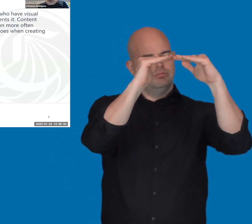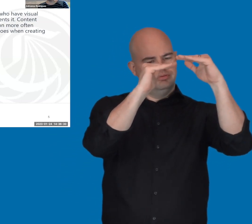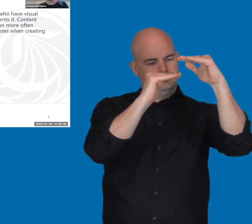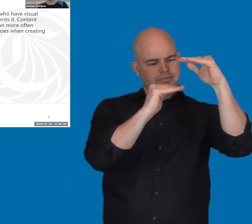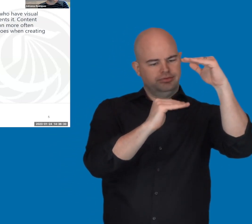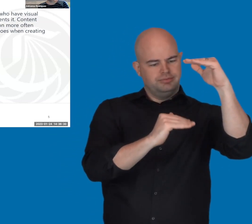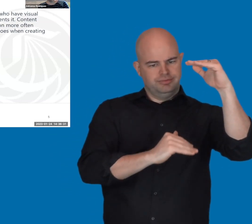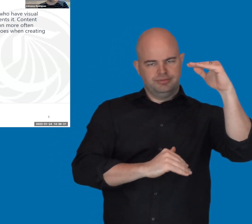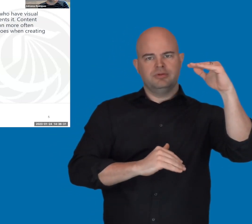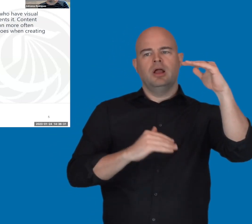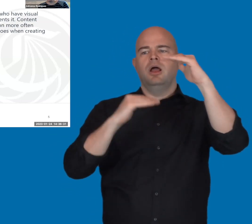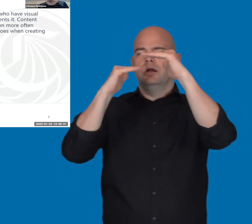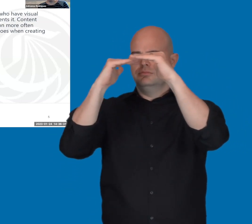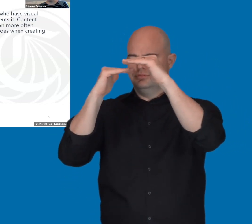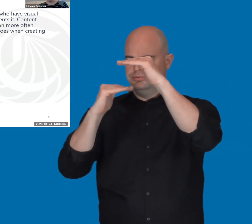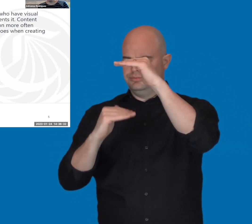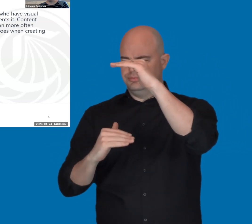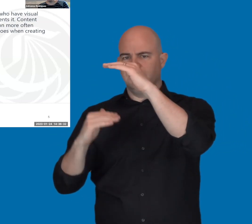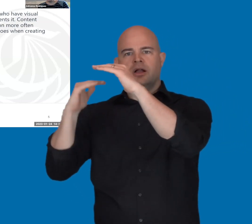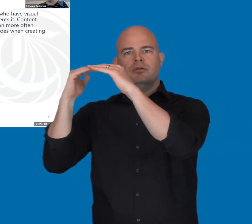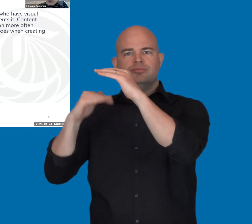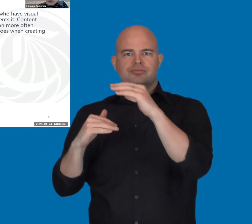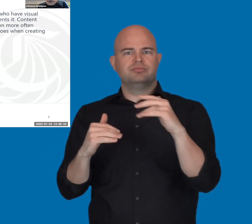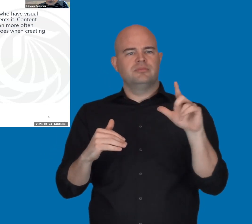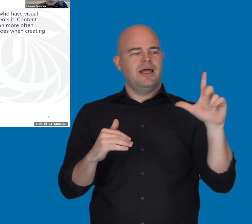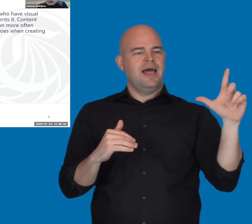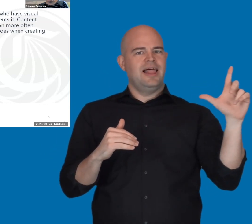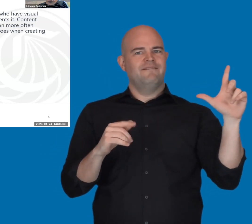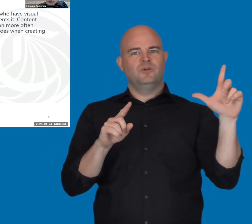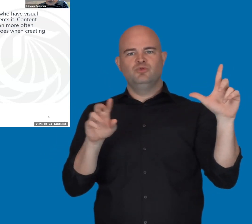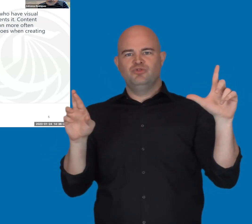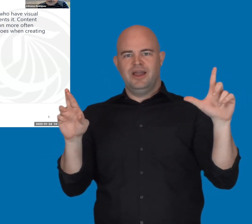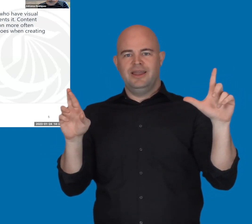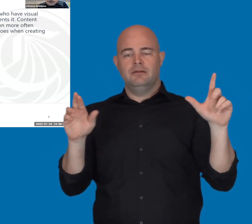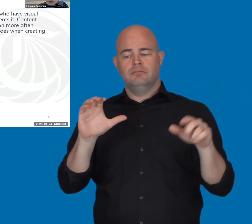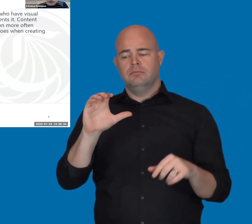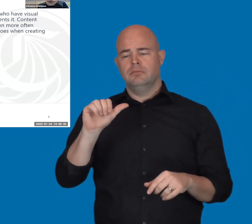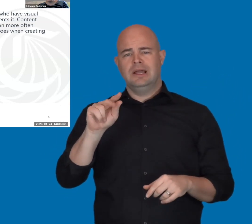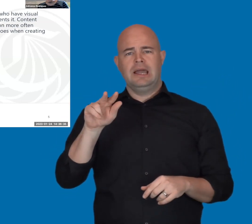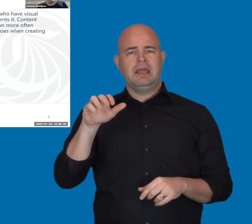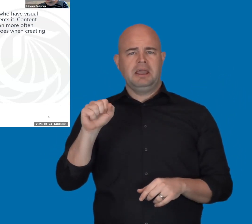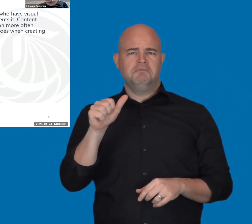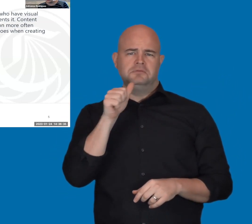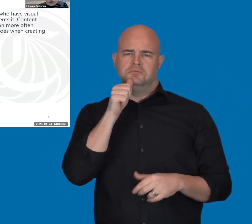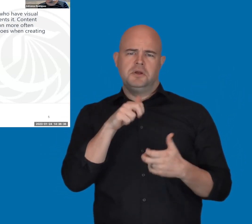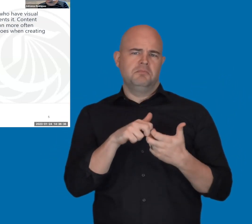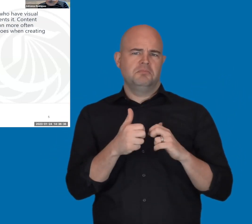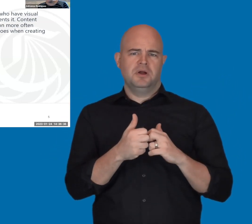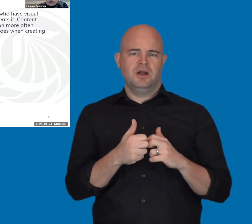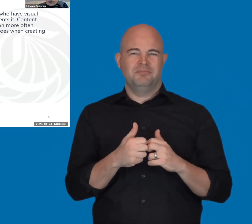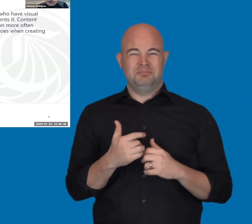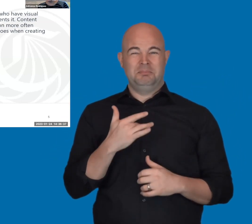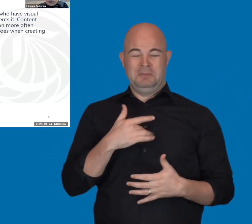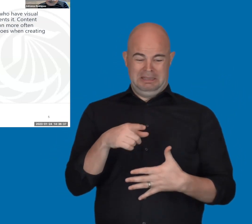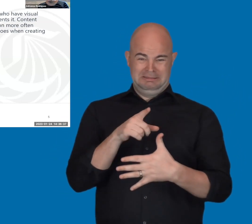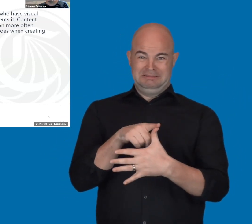This is usually not a big problem in Canvas. You rarely will run into linearization issues in Canvas.